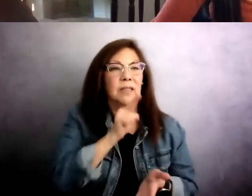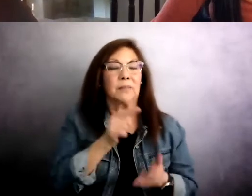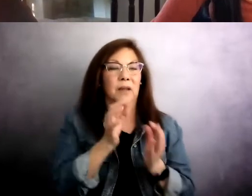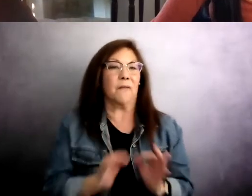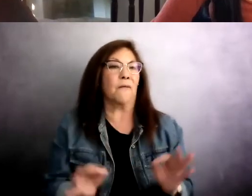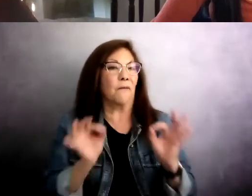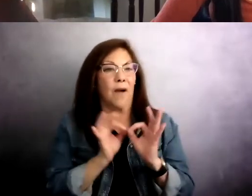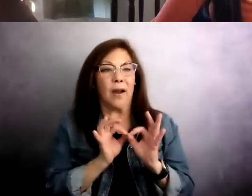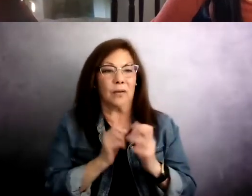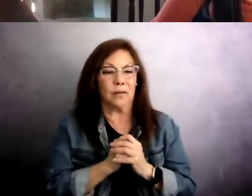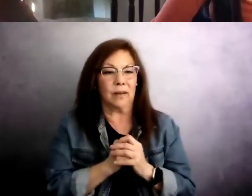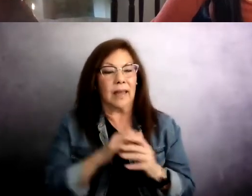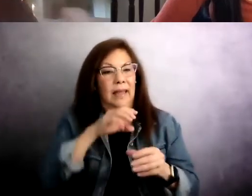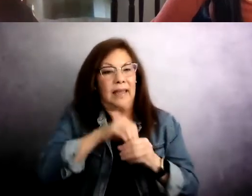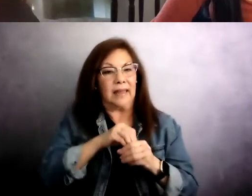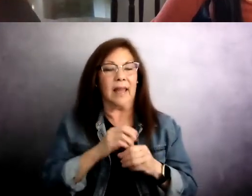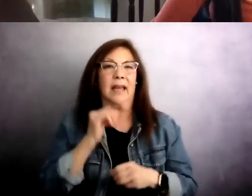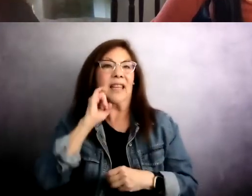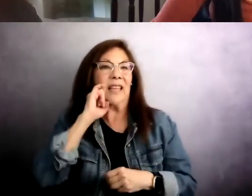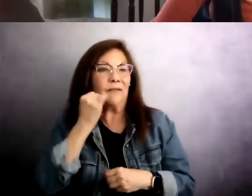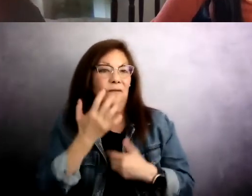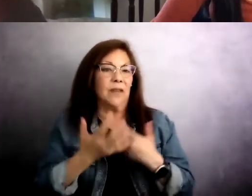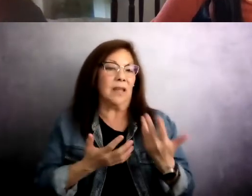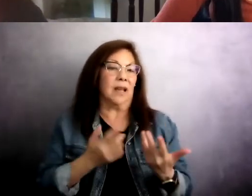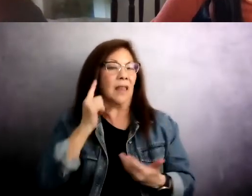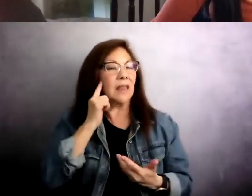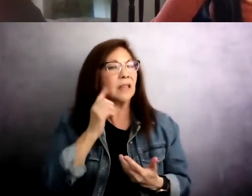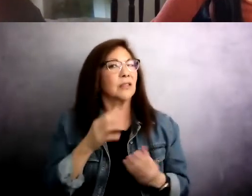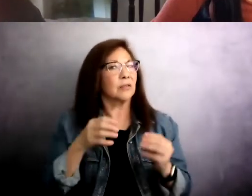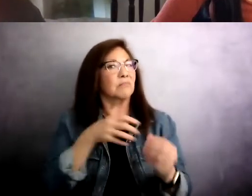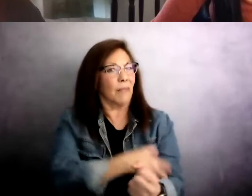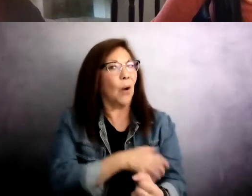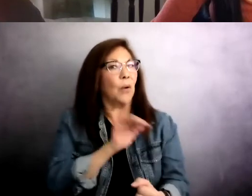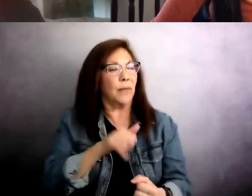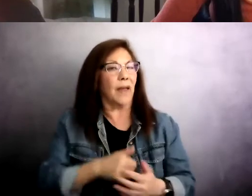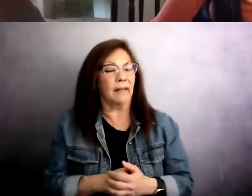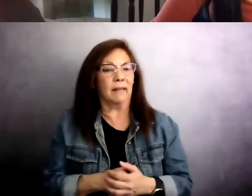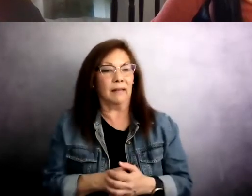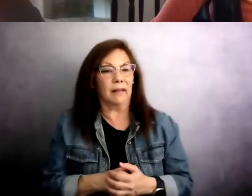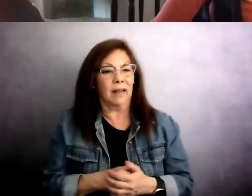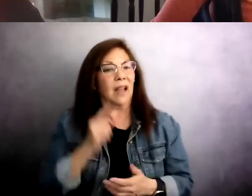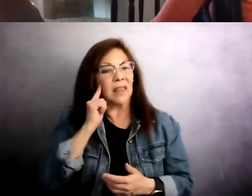And in that MV, I think there is some power in that. I think there is some grace, and I think there is some utility, more importantly.